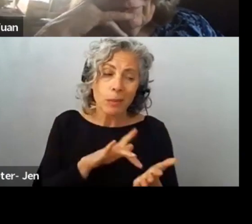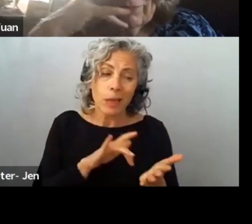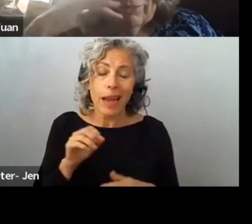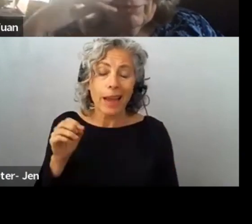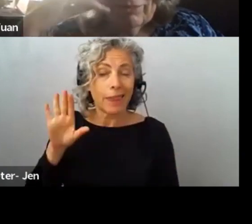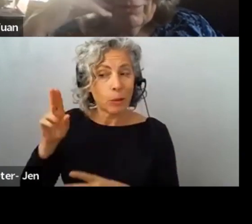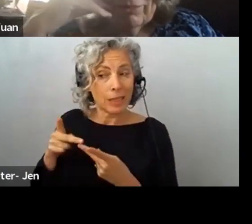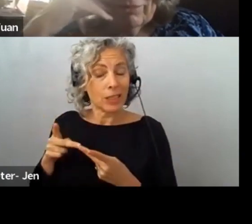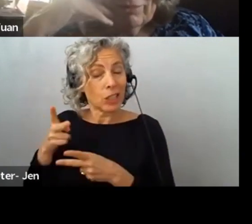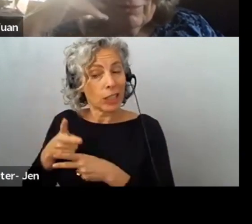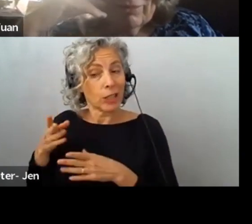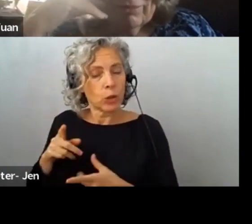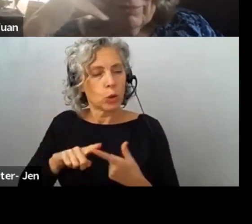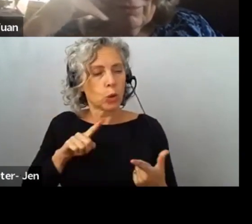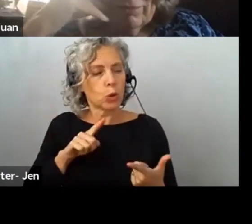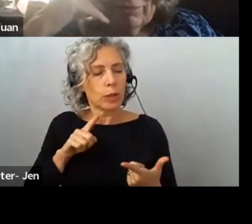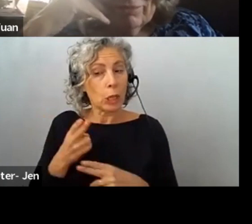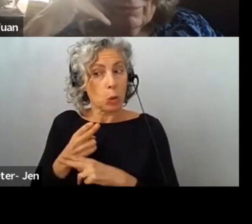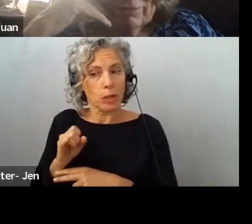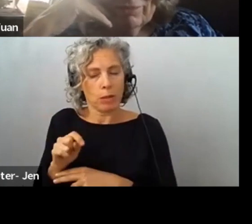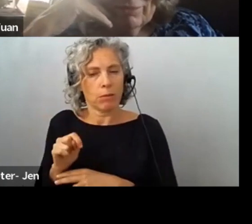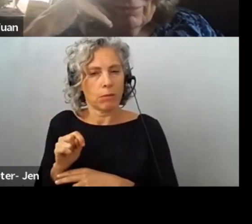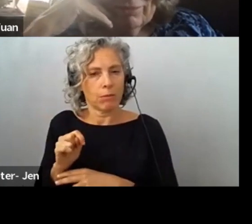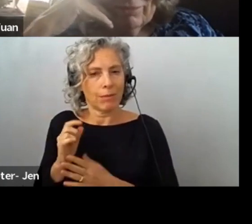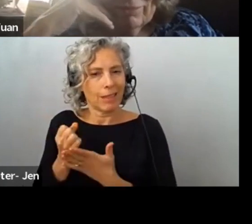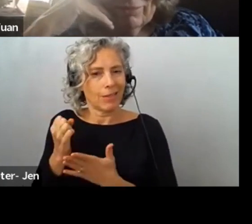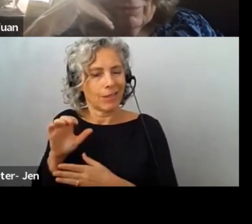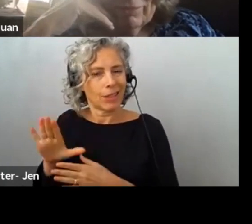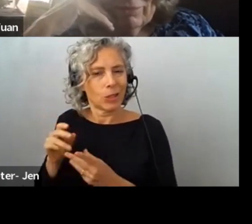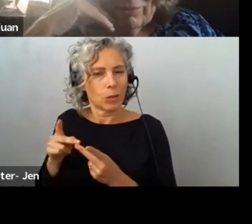caregiver to abuse them people they're supposedly taken care